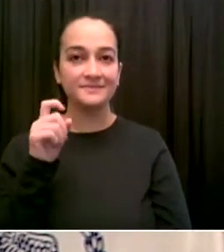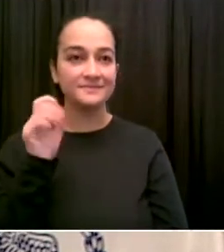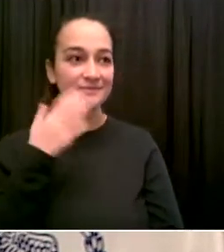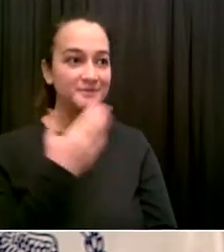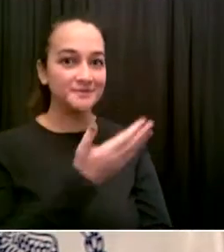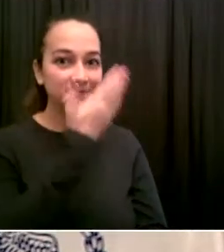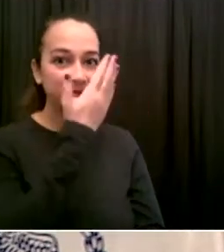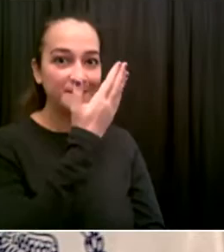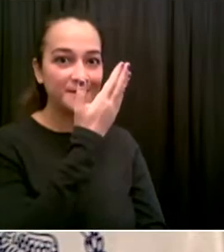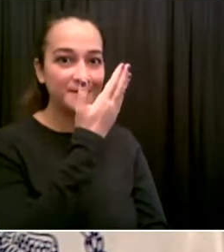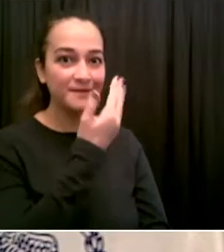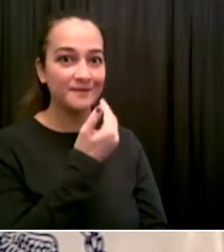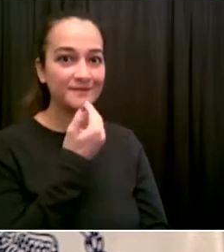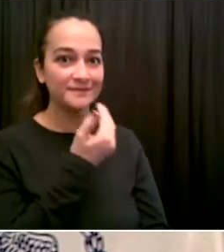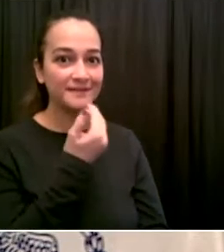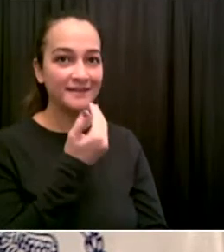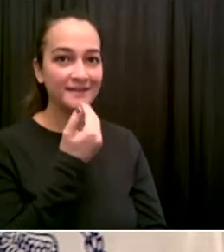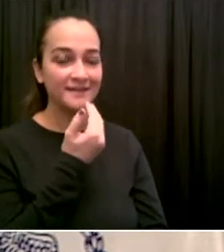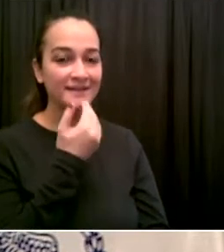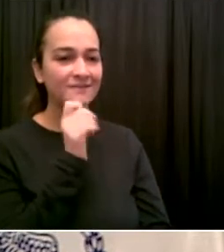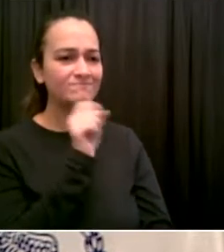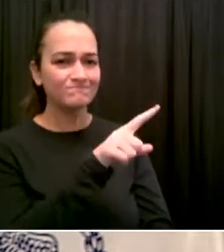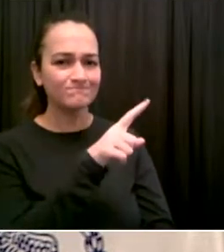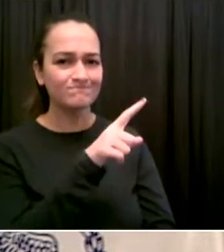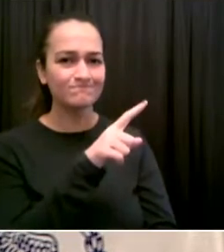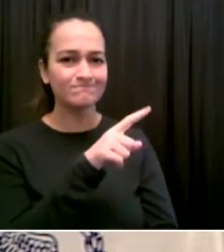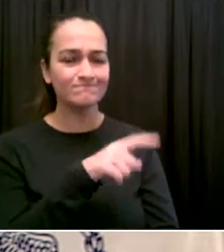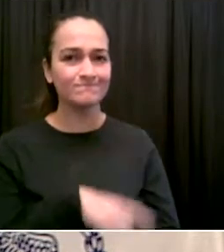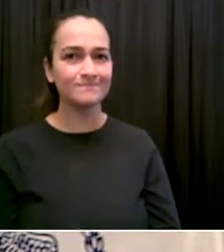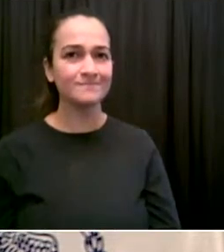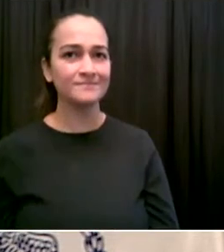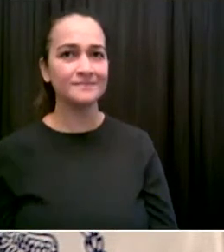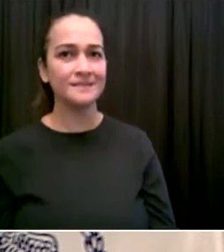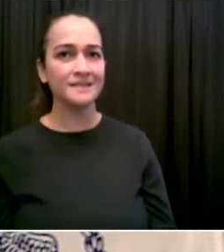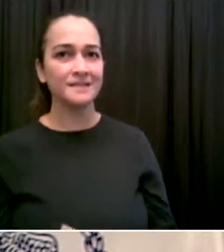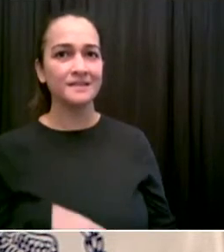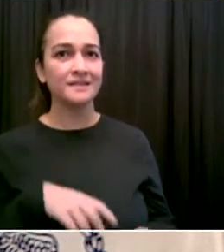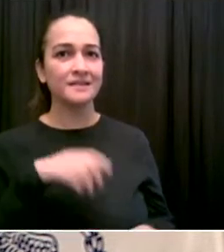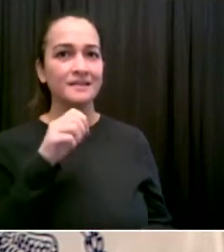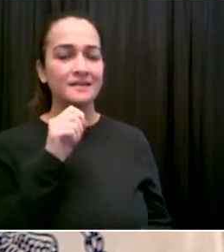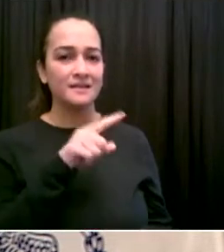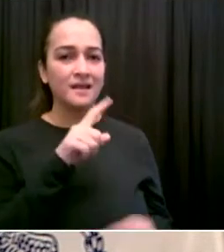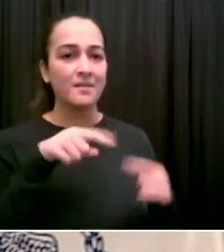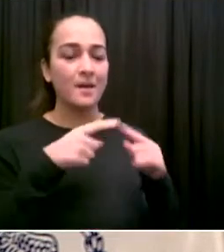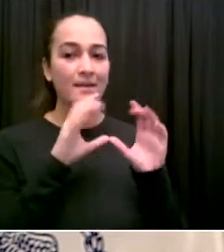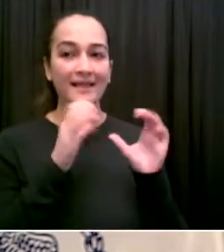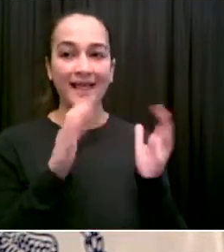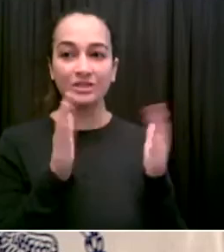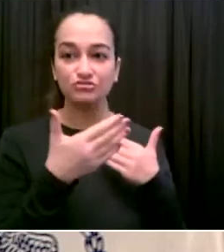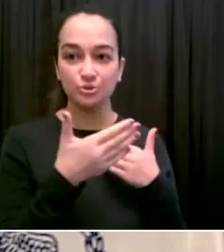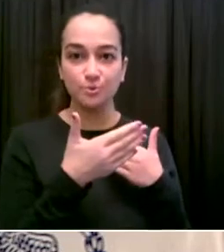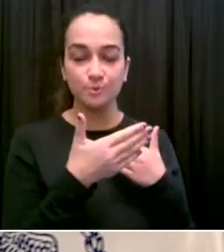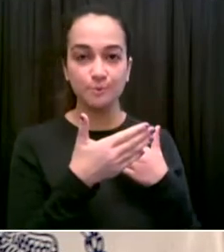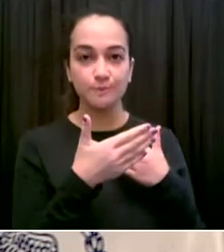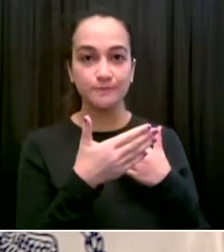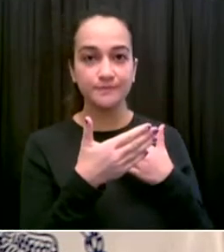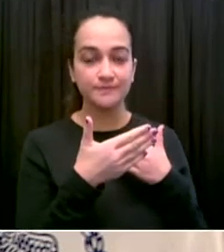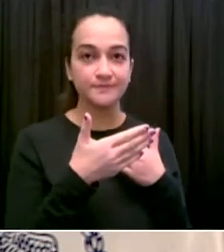IT, HOW HAVE YOU BEEN? I HAVE BEEN DOING ALL RIGHT.